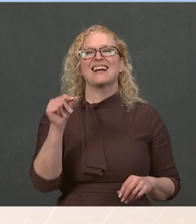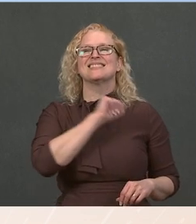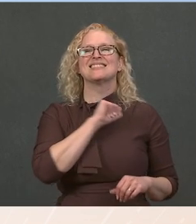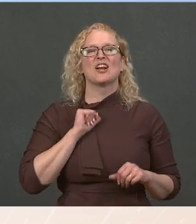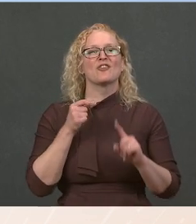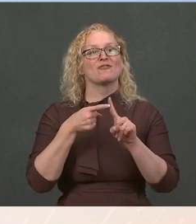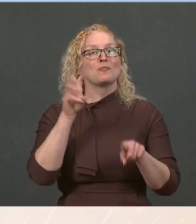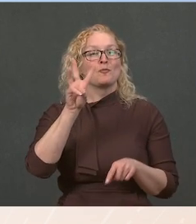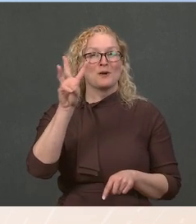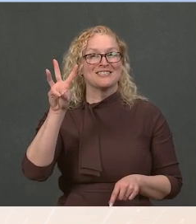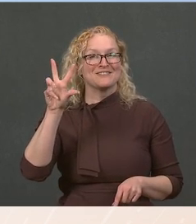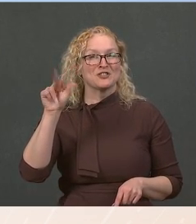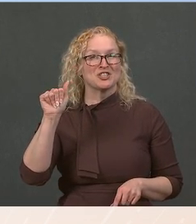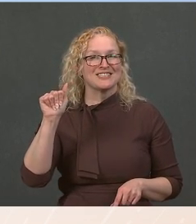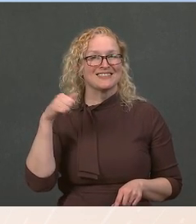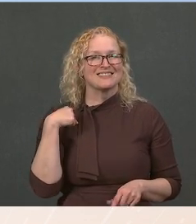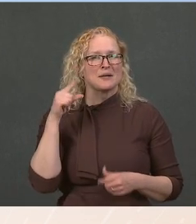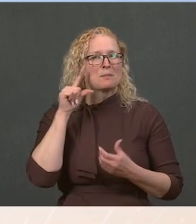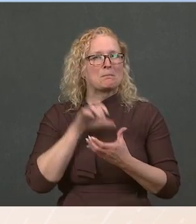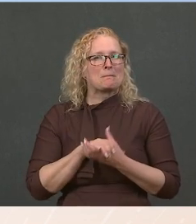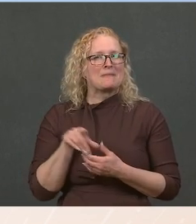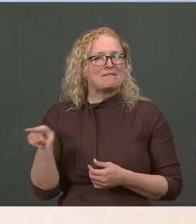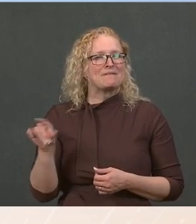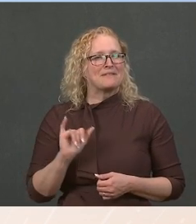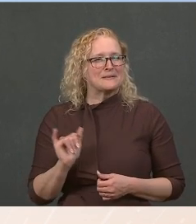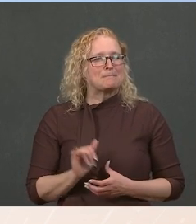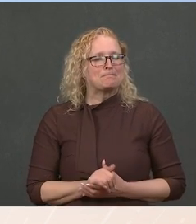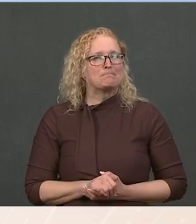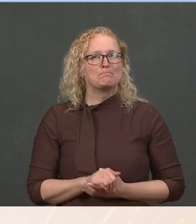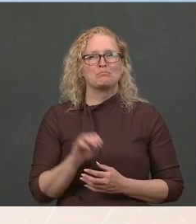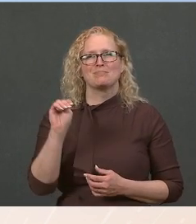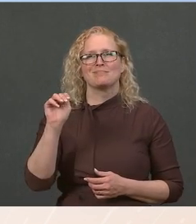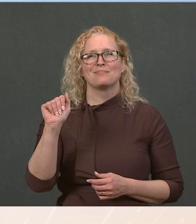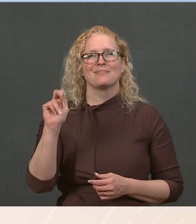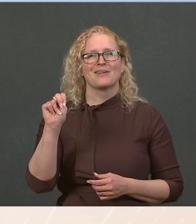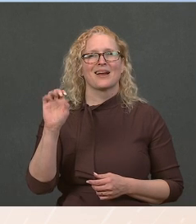in the 10-year window; overall, it would $3.9 trillion? What's kind of your read on that analysis? Ms. Jean-Pierre: Yeah.